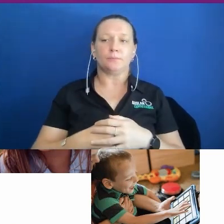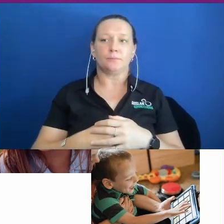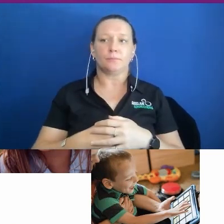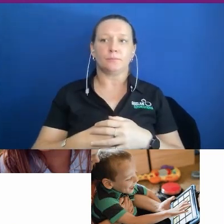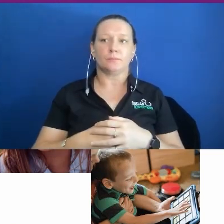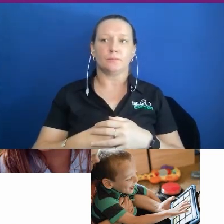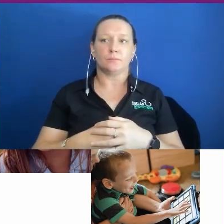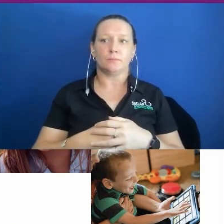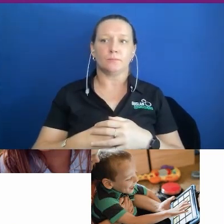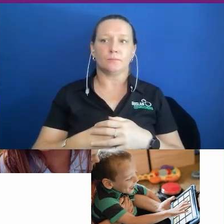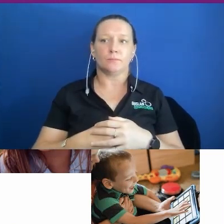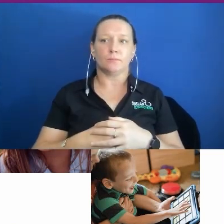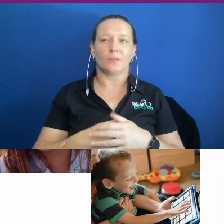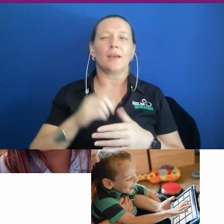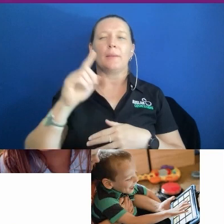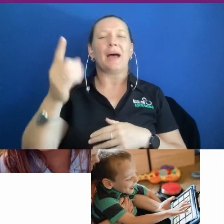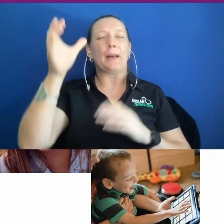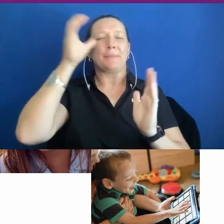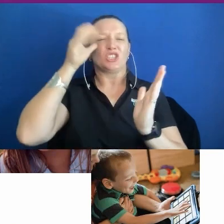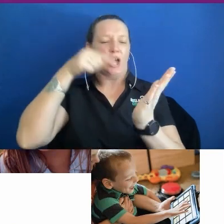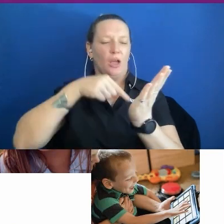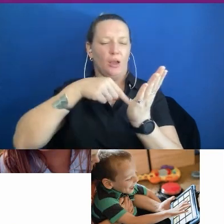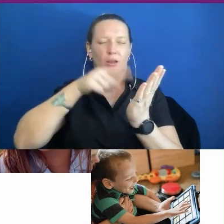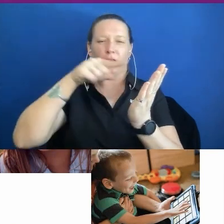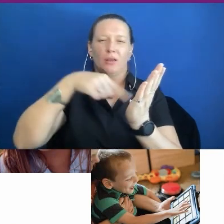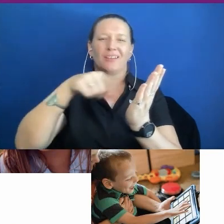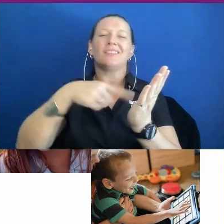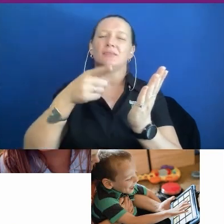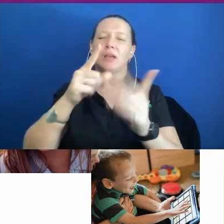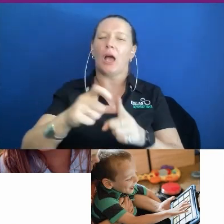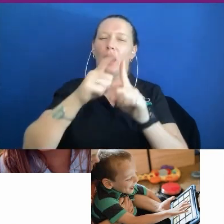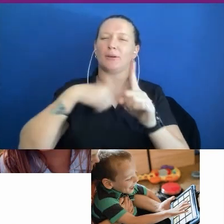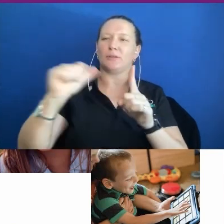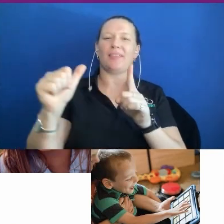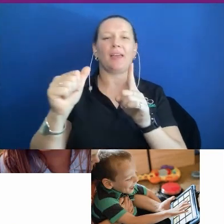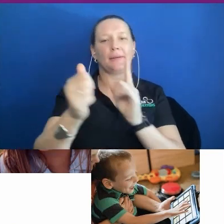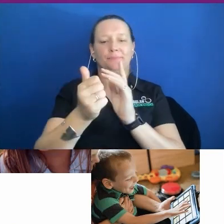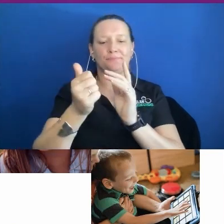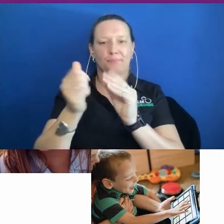by the child's motor abilities as well as their access to devices and their access to therapists